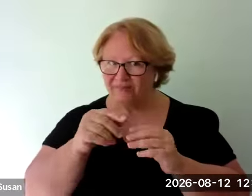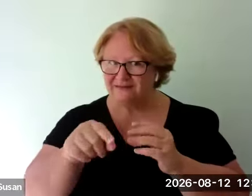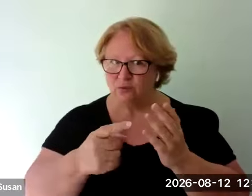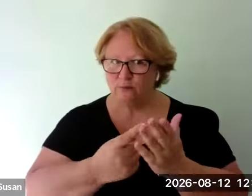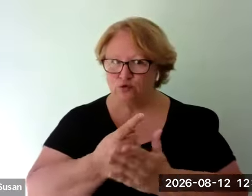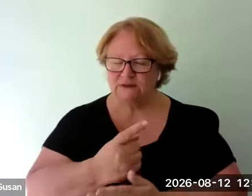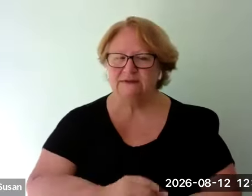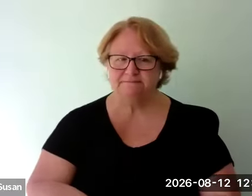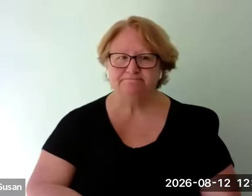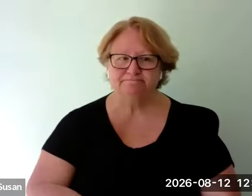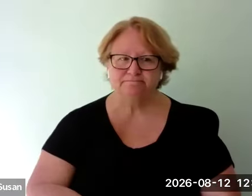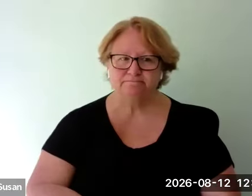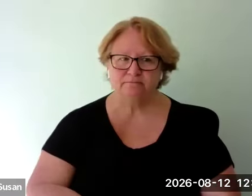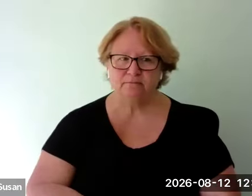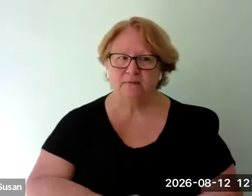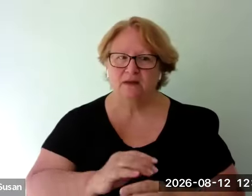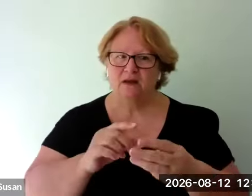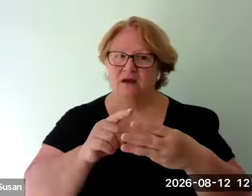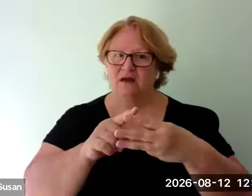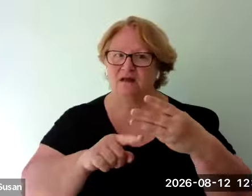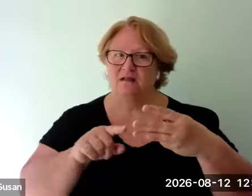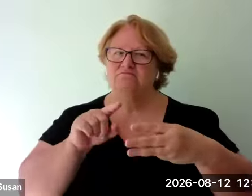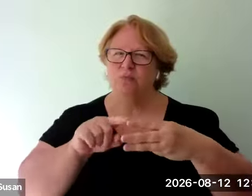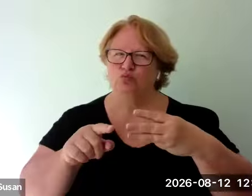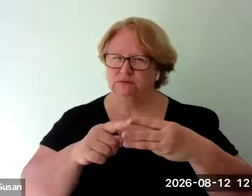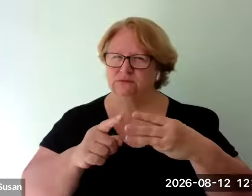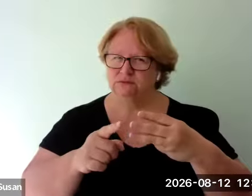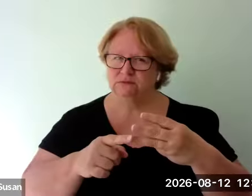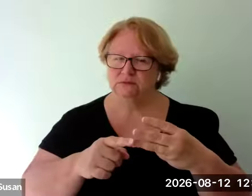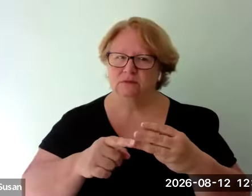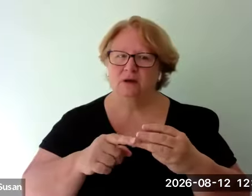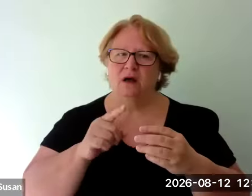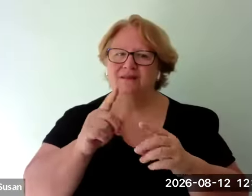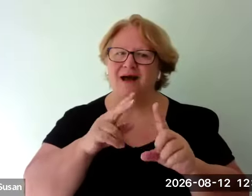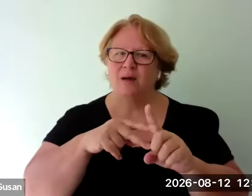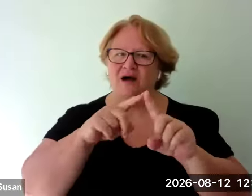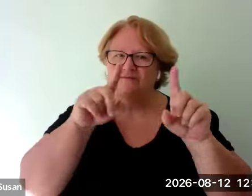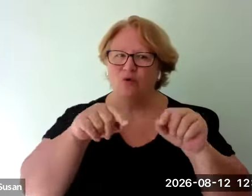experience and readiness to make the most of this opportunity